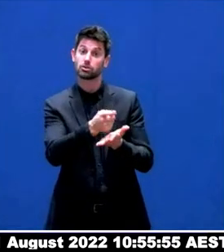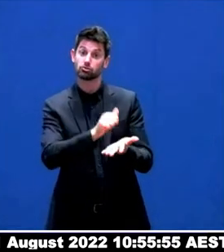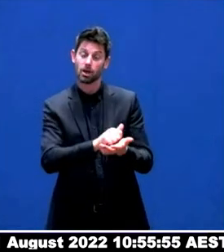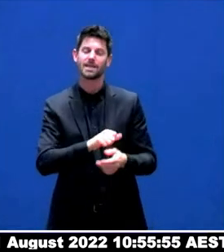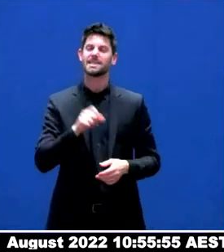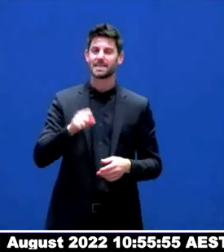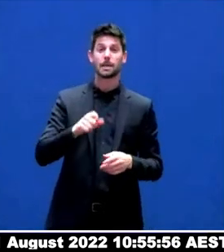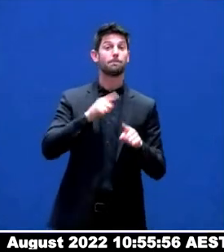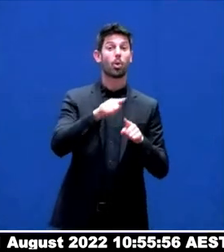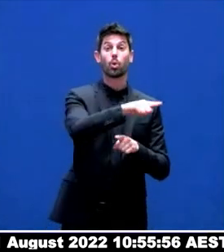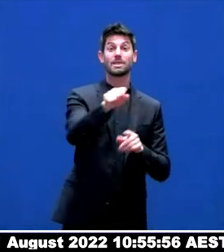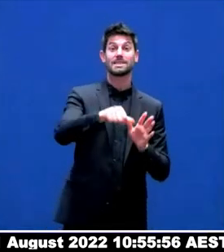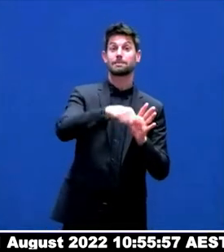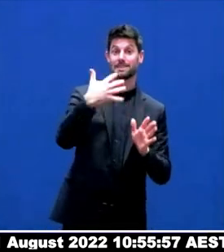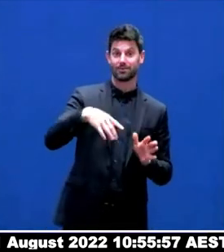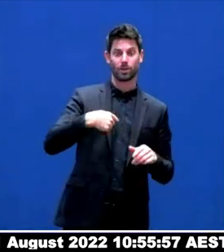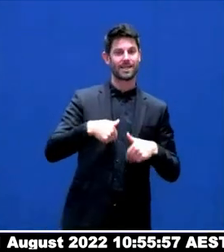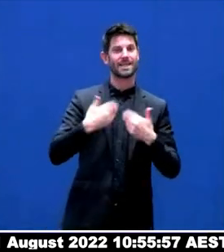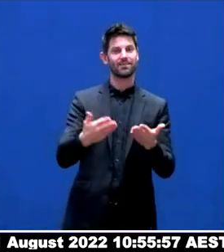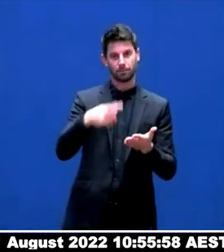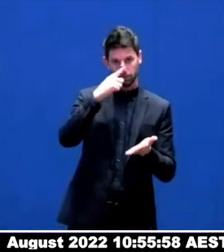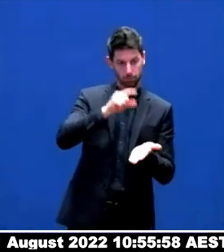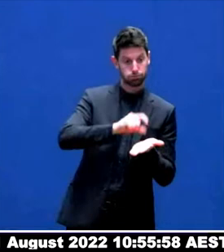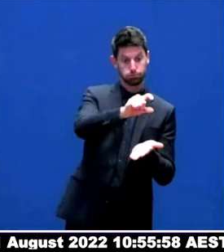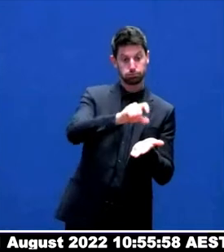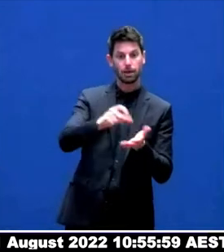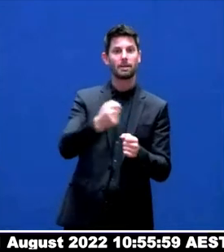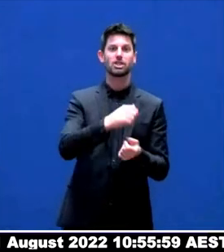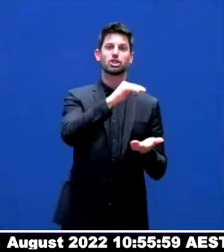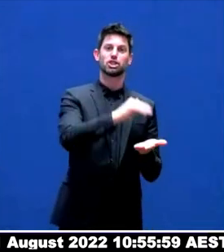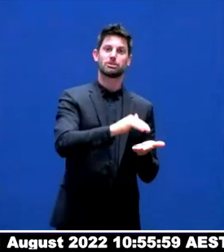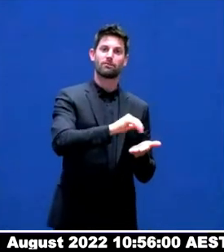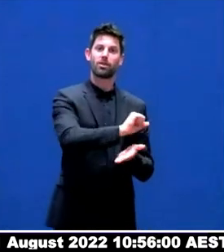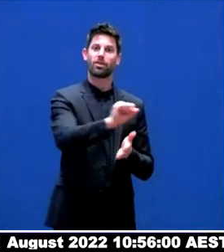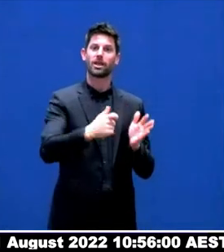accommodation, so by making it more affordability, improving the pathways for a